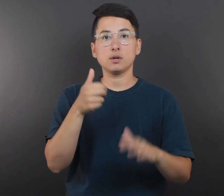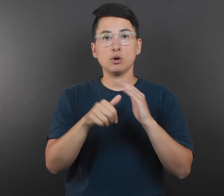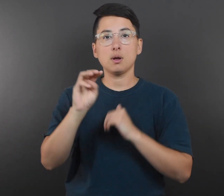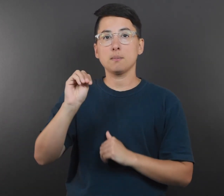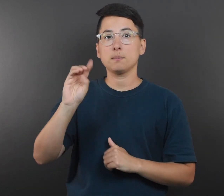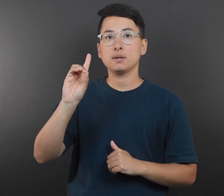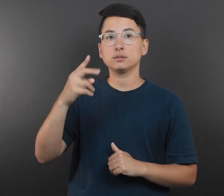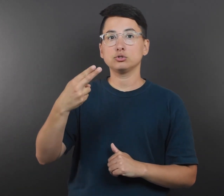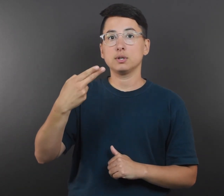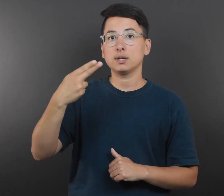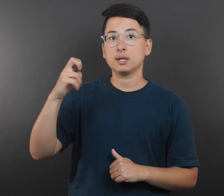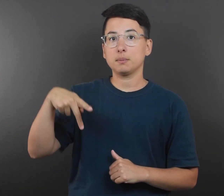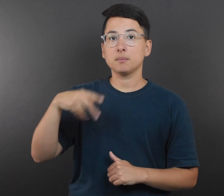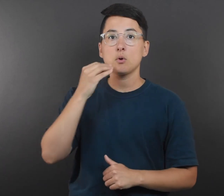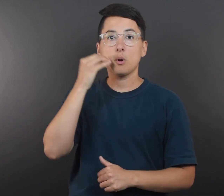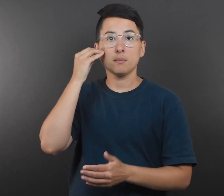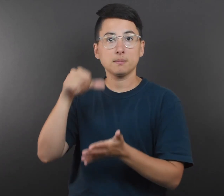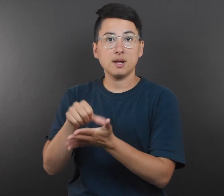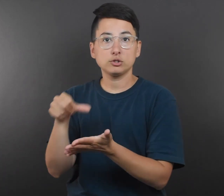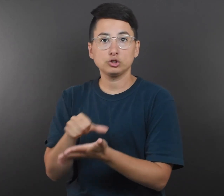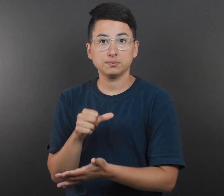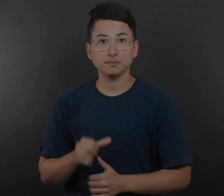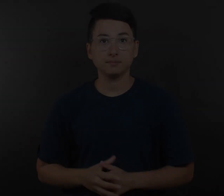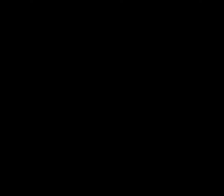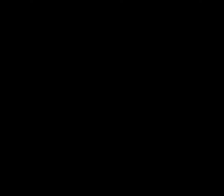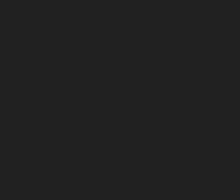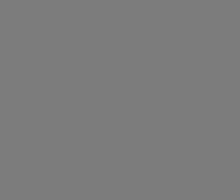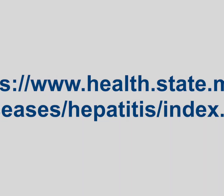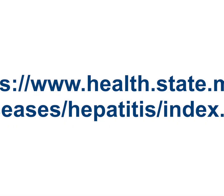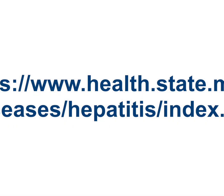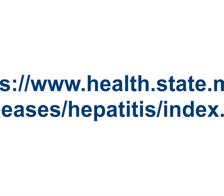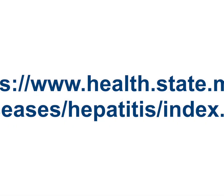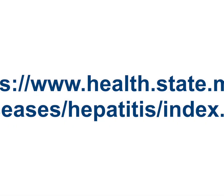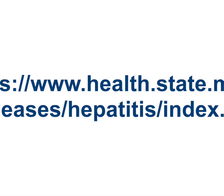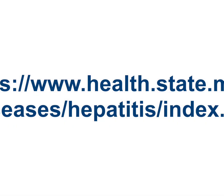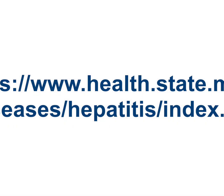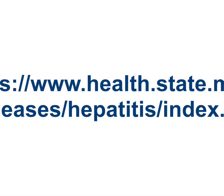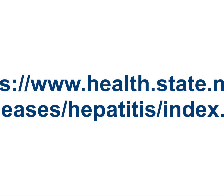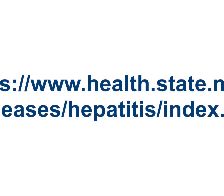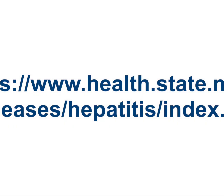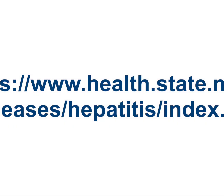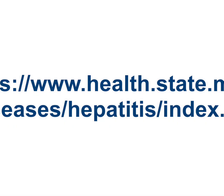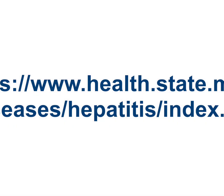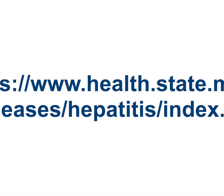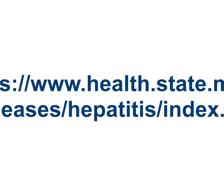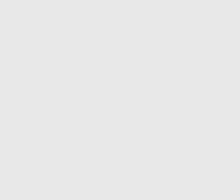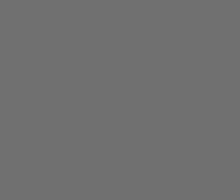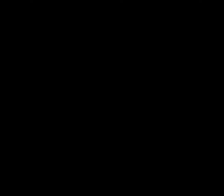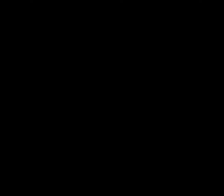can be found on the CDC website at CDC Alerts Providers to Hepatitis Cases of Unknown Origin and Children with Hepatitis of Unknown Cause. General information about